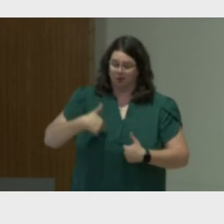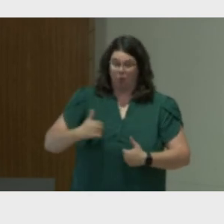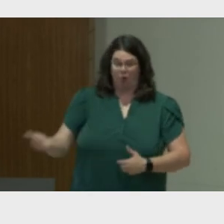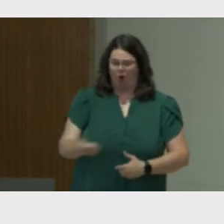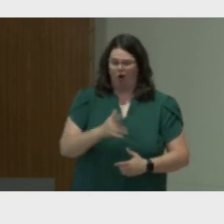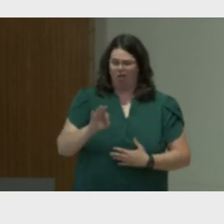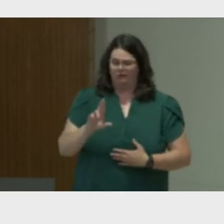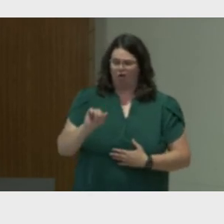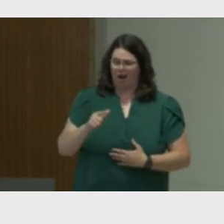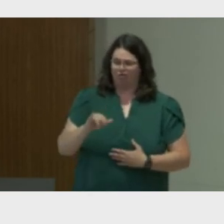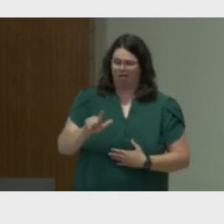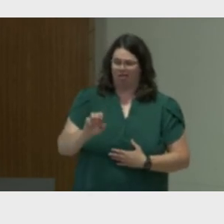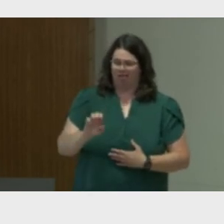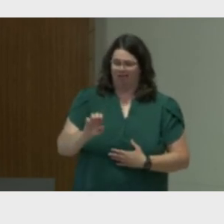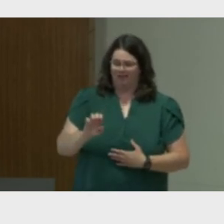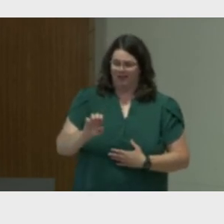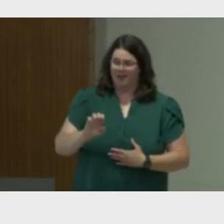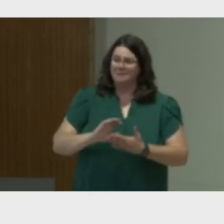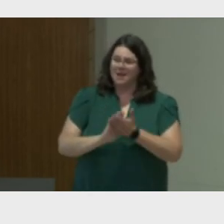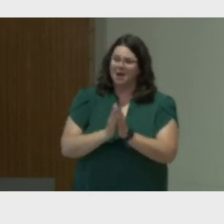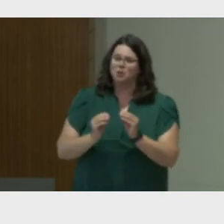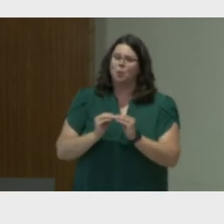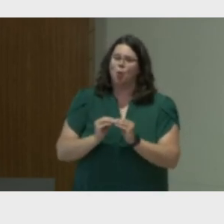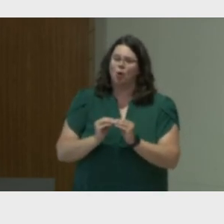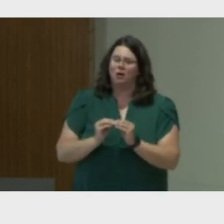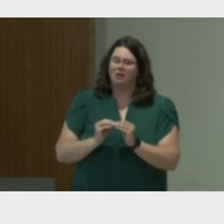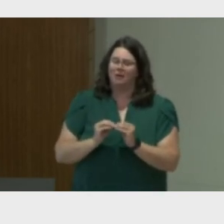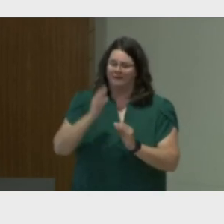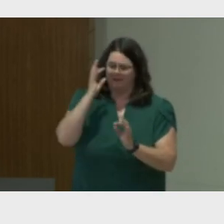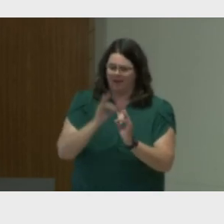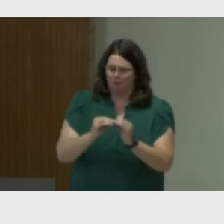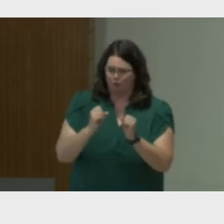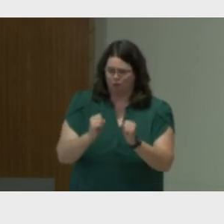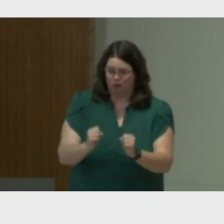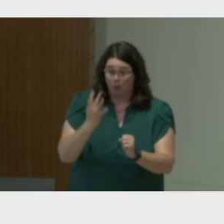because it is precisely in weakness that God shows God's love and mercy.